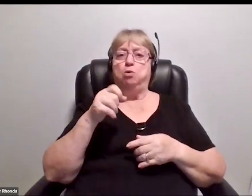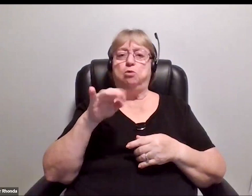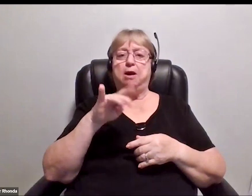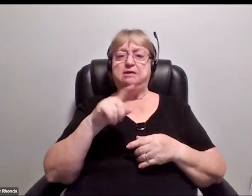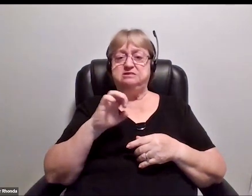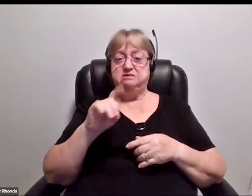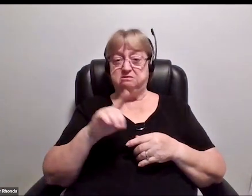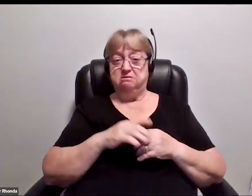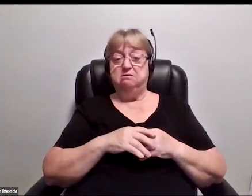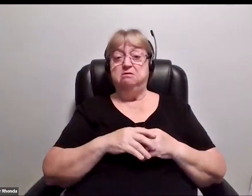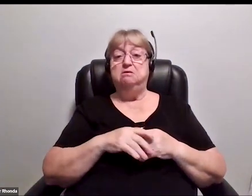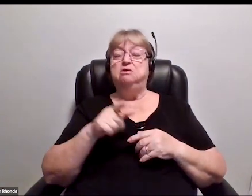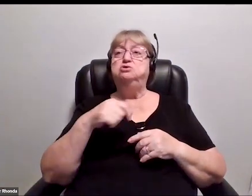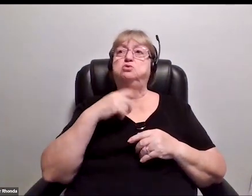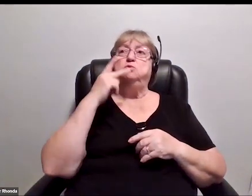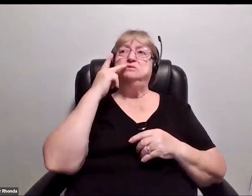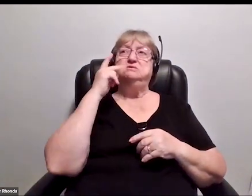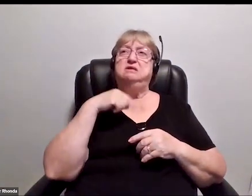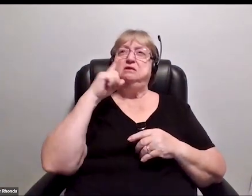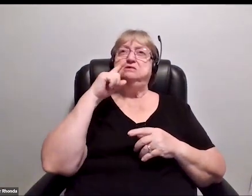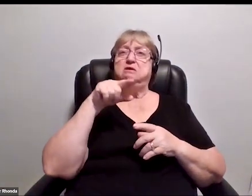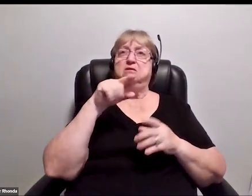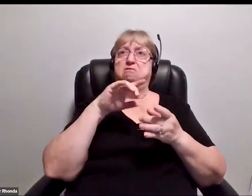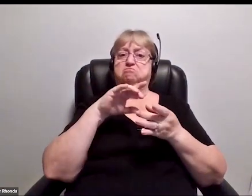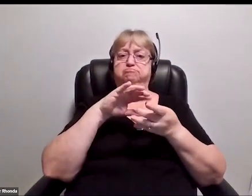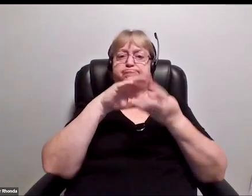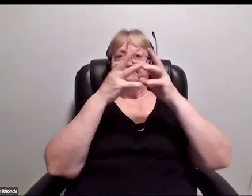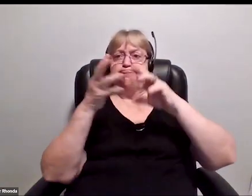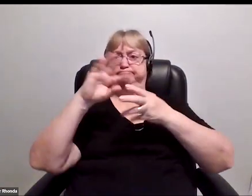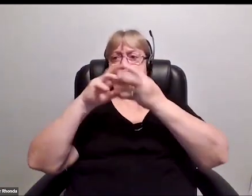These vibrant displays in the skies are the visual manifestation of the interplay